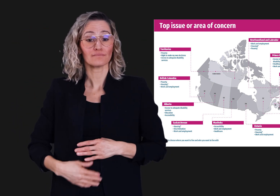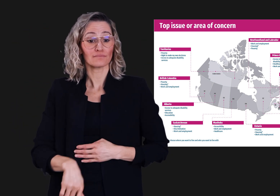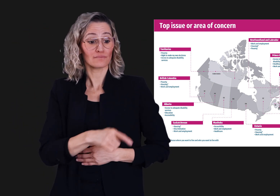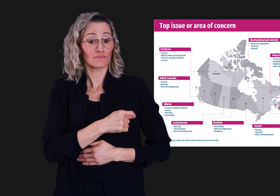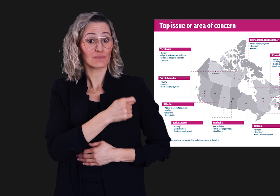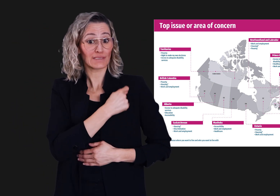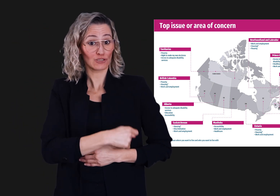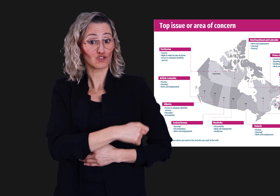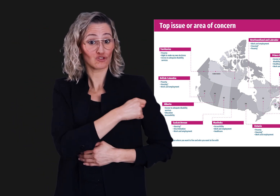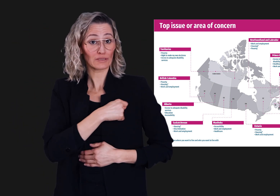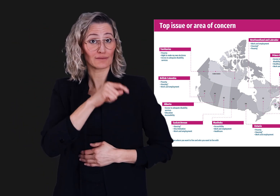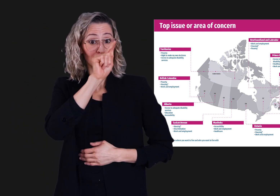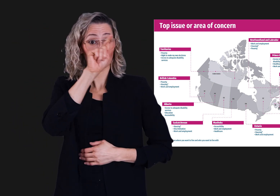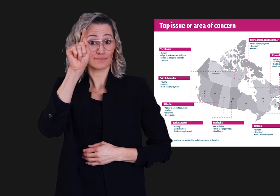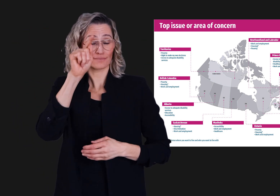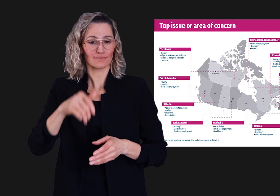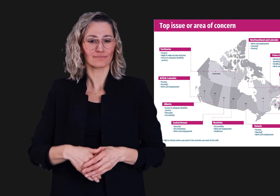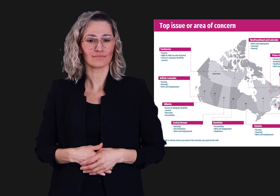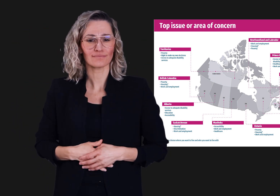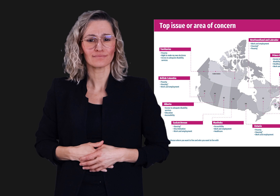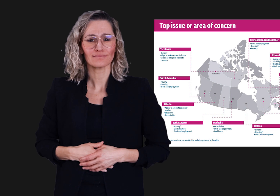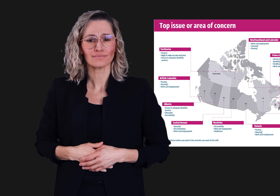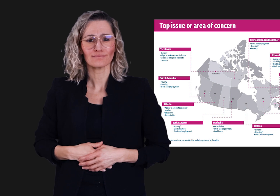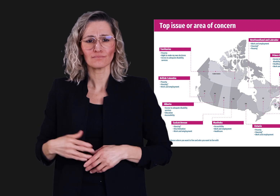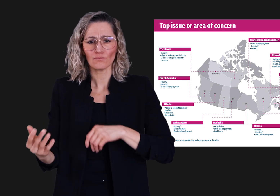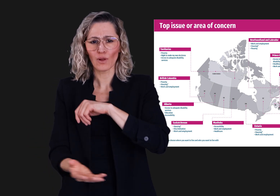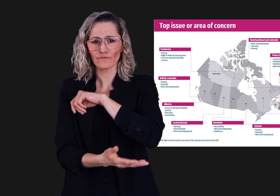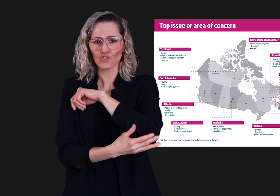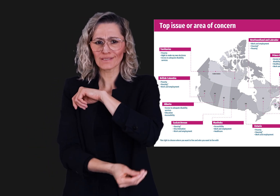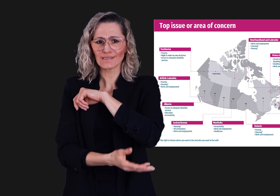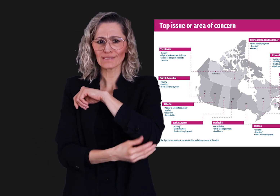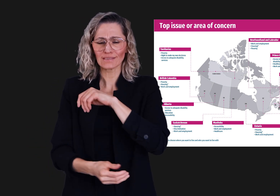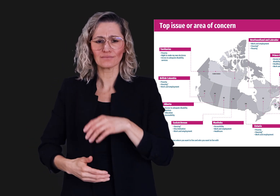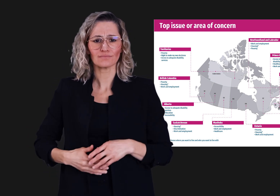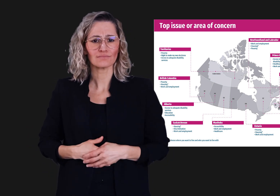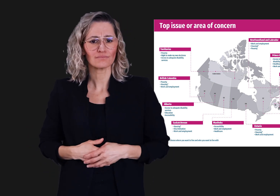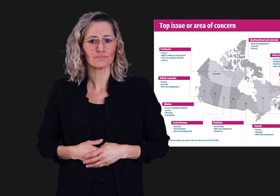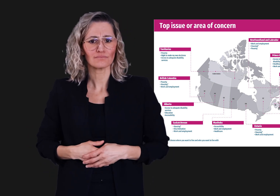Territories • Poverty